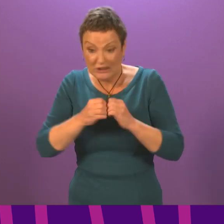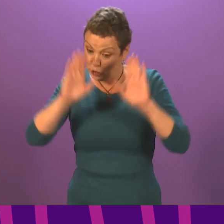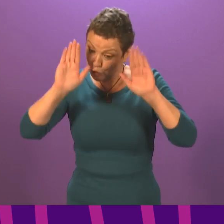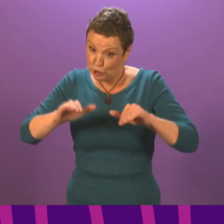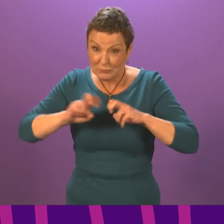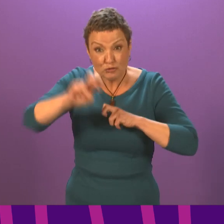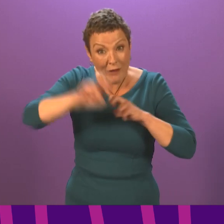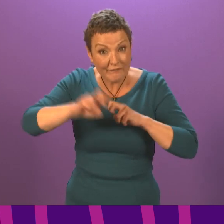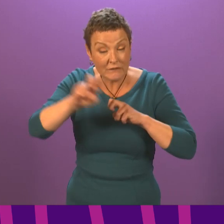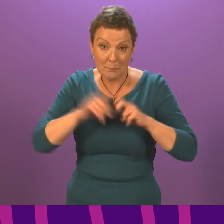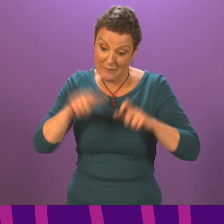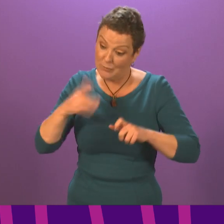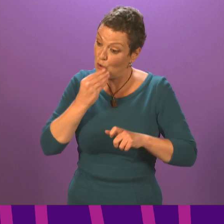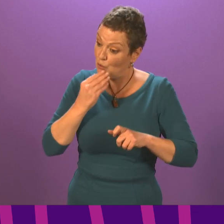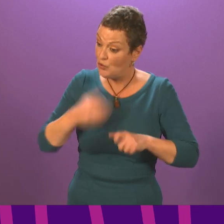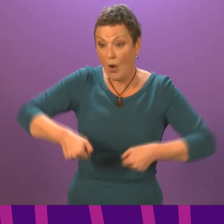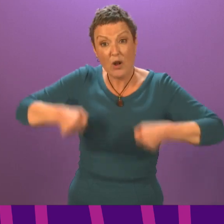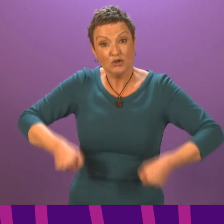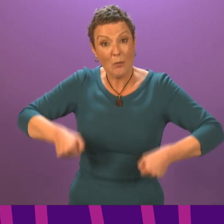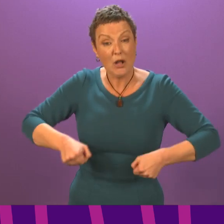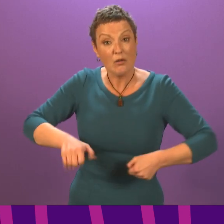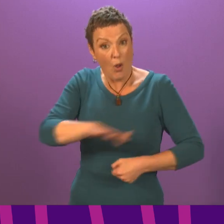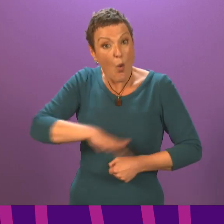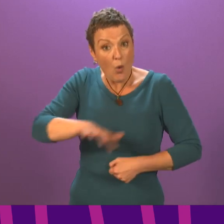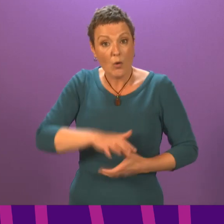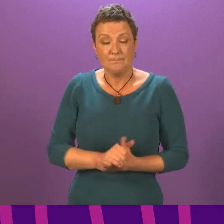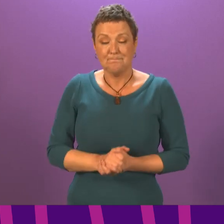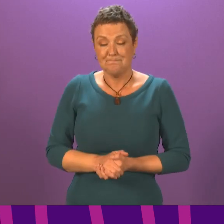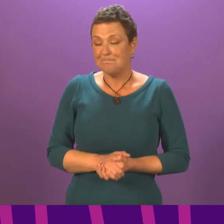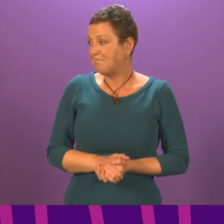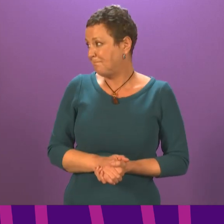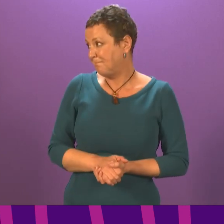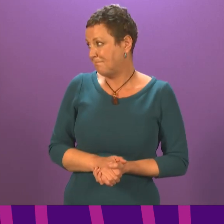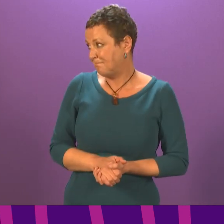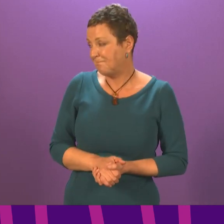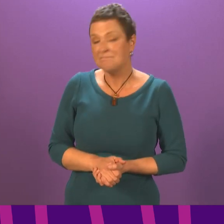The First Minister: I have been saying for the past two weeks